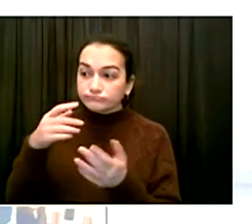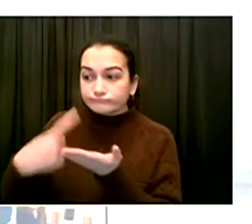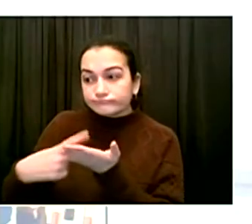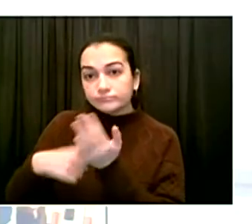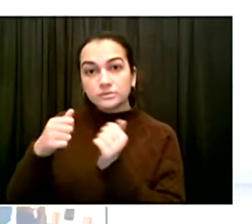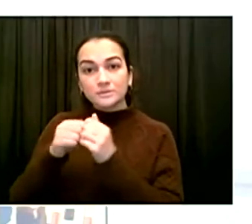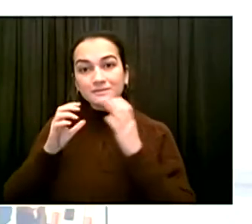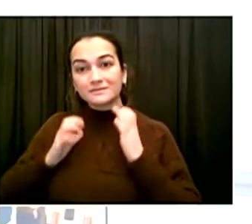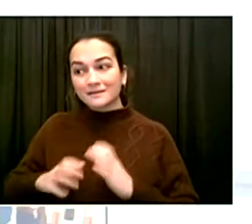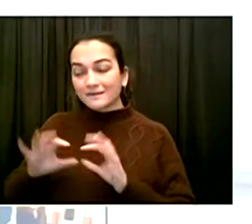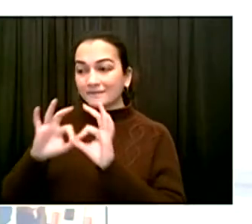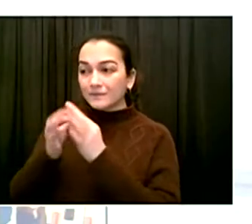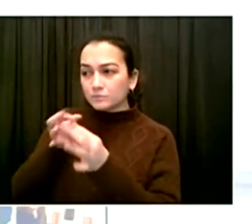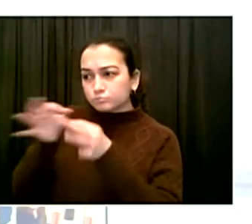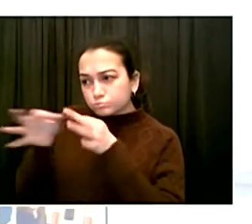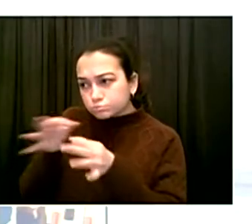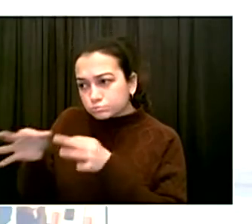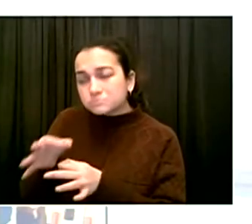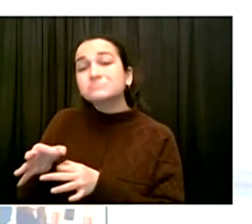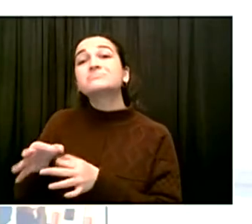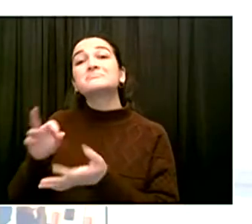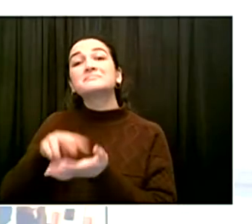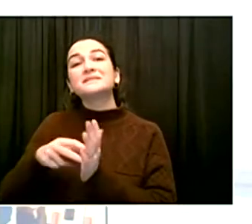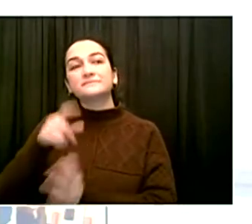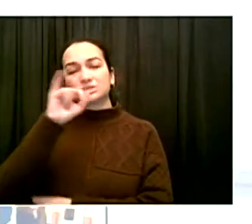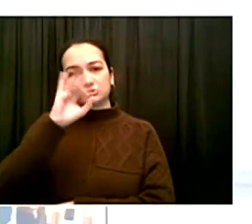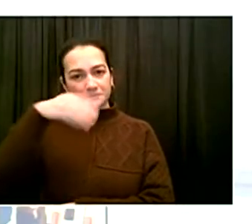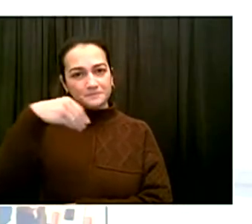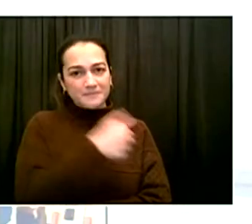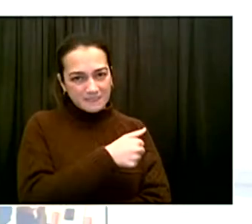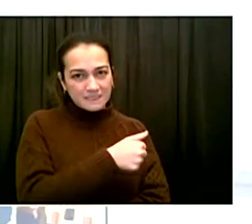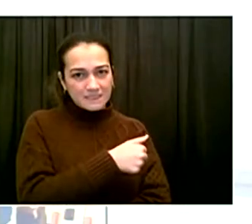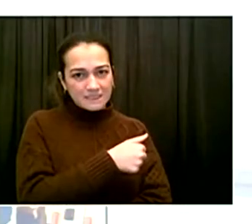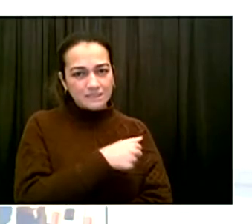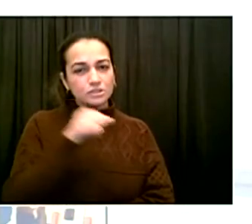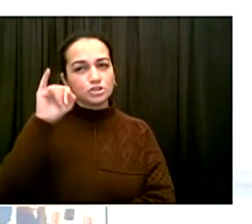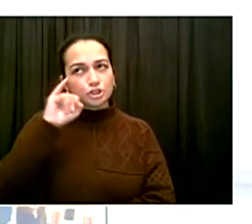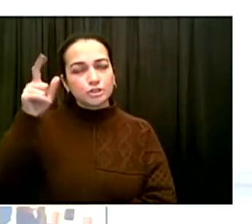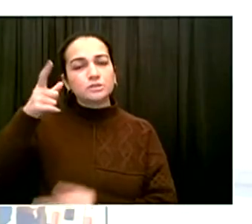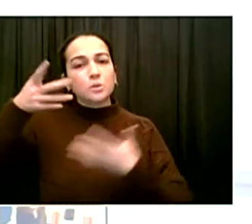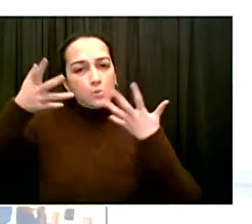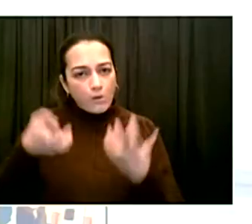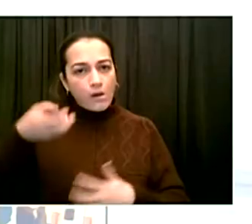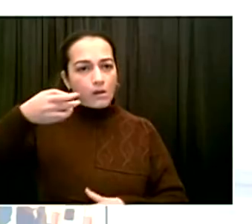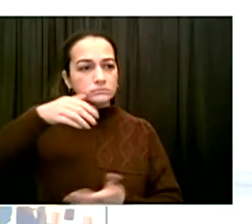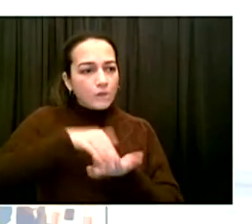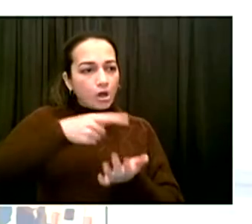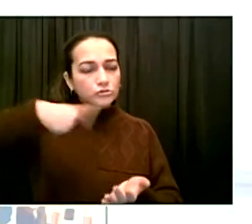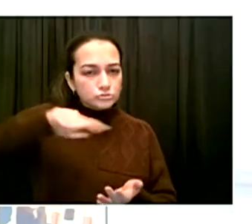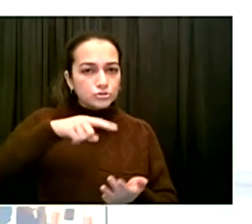PATIENTS AND PARENTS ABOUT OUR LIFE-SAVING AND AFFECTIVE VACCINES.